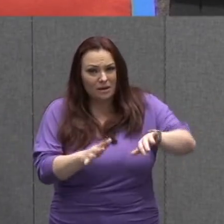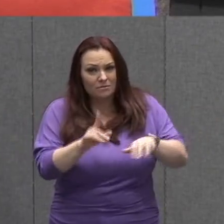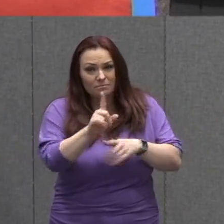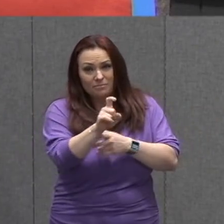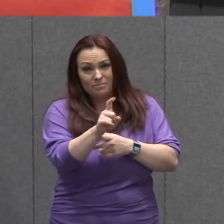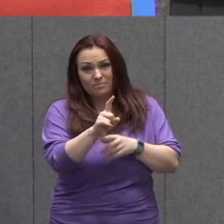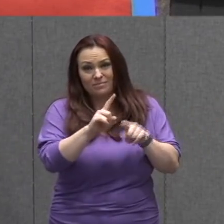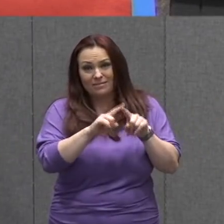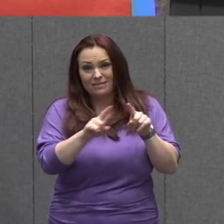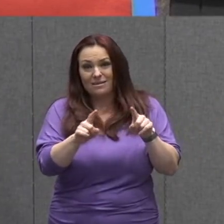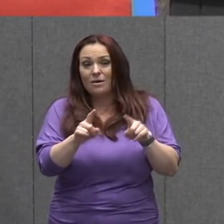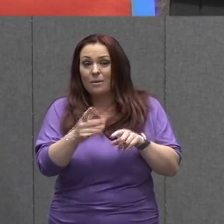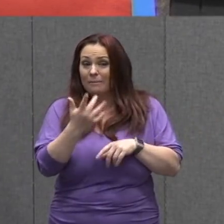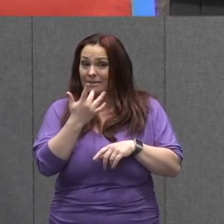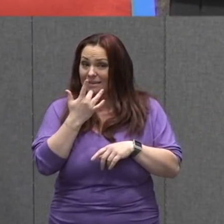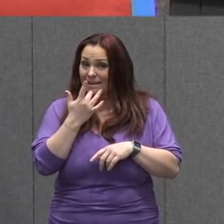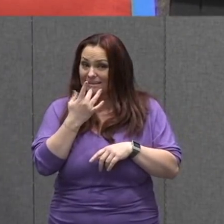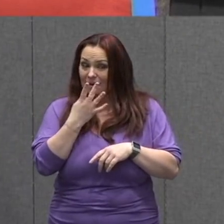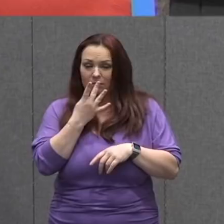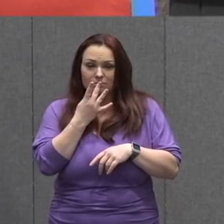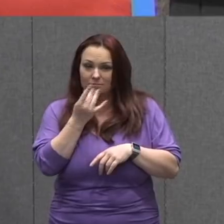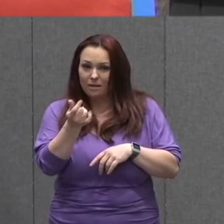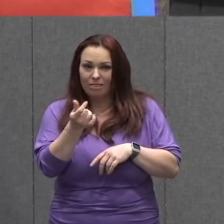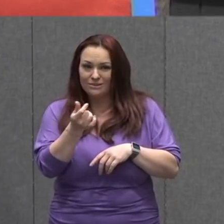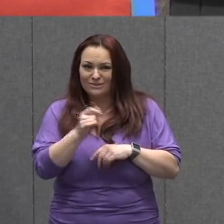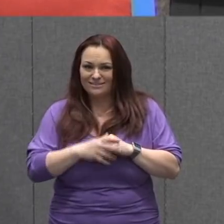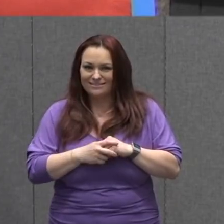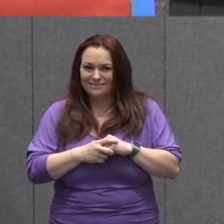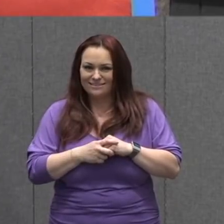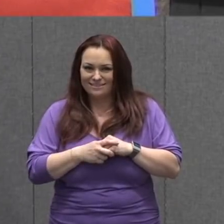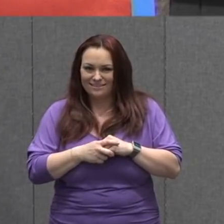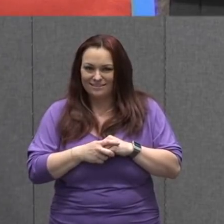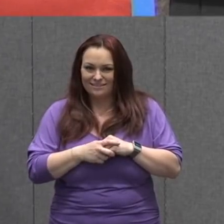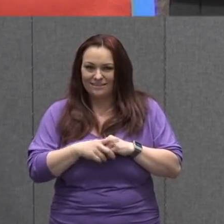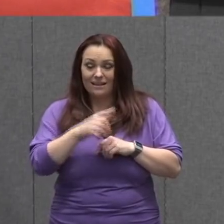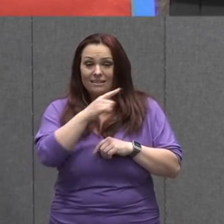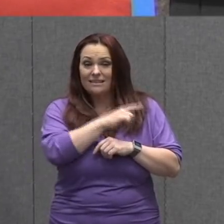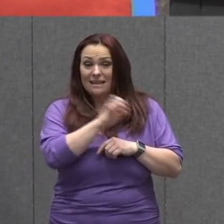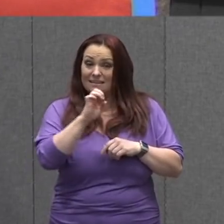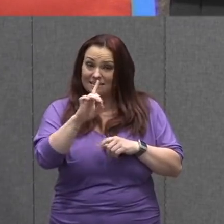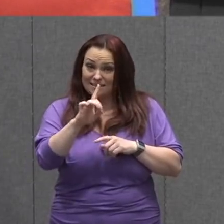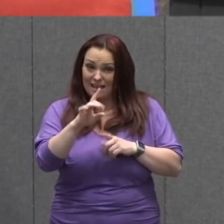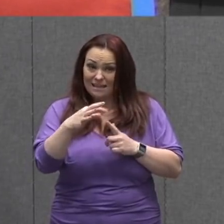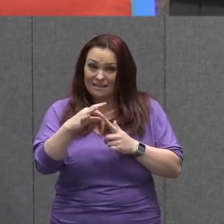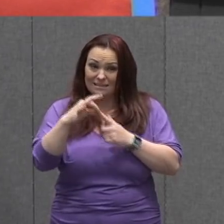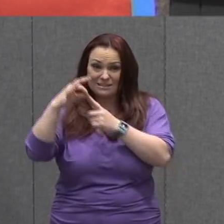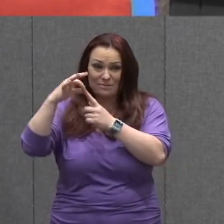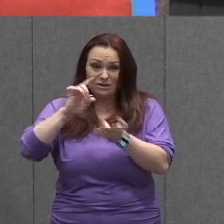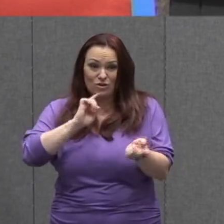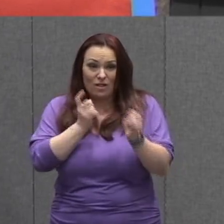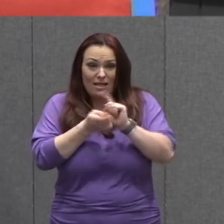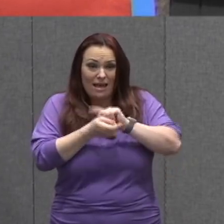But they are a tasty snack. This seed, its special adaptation